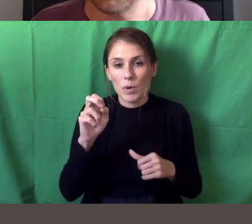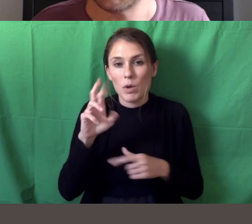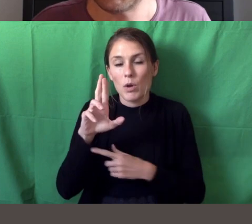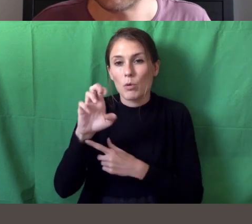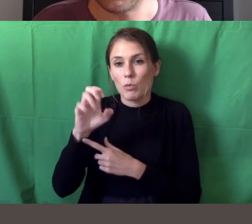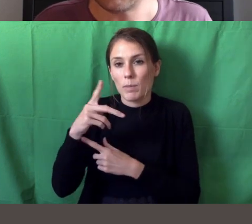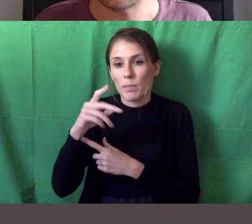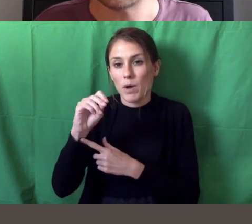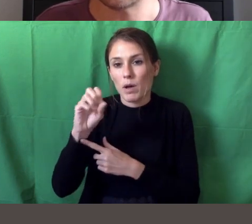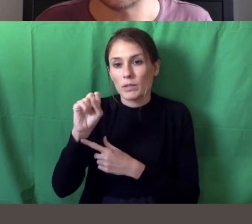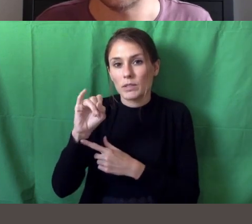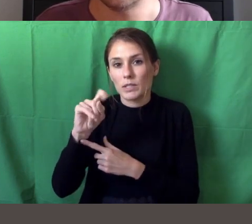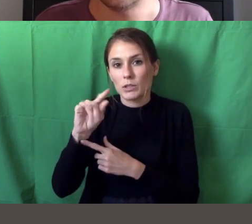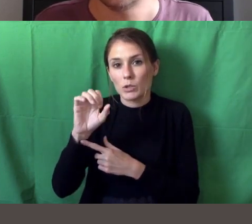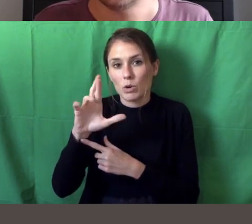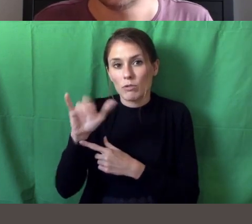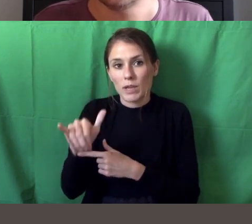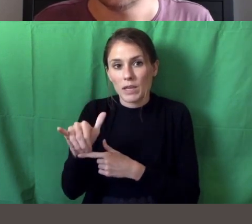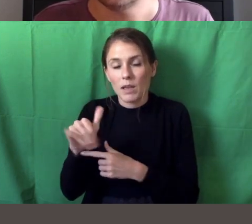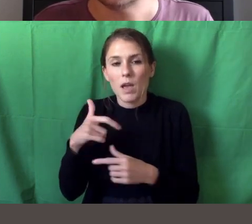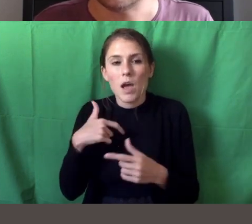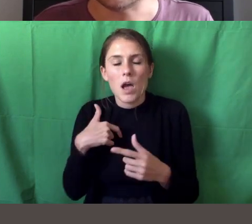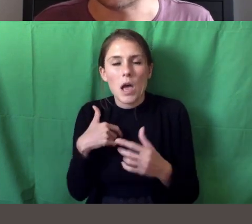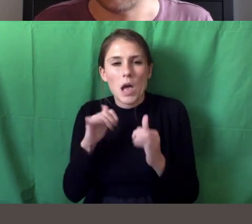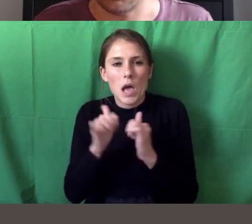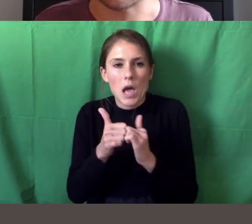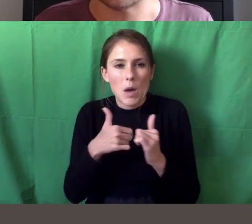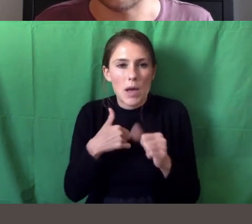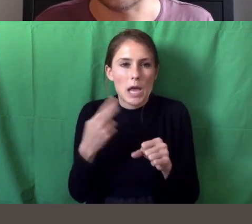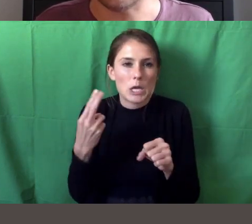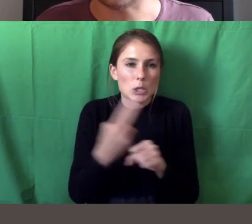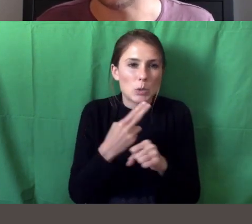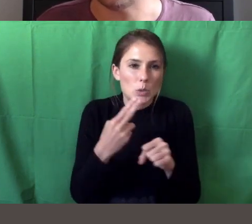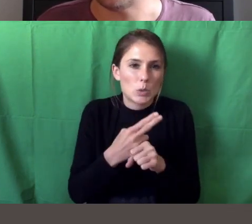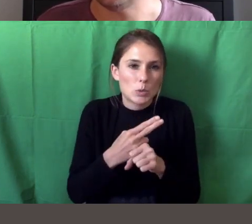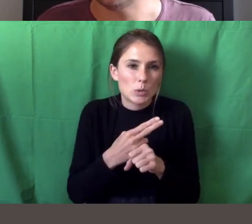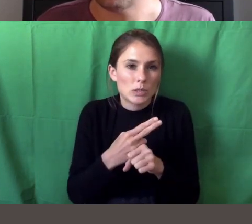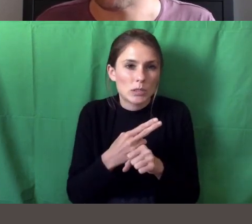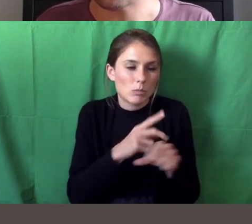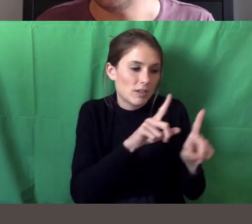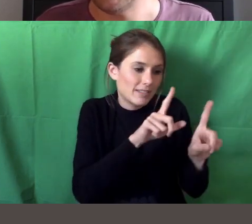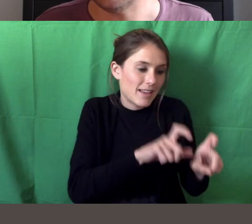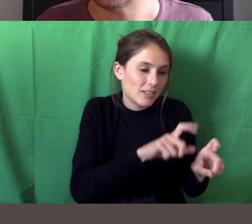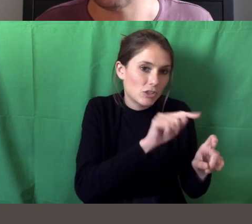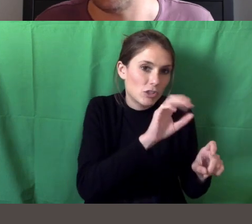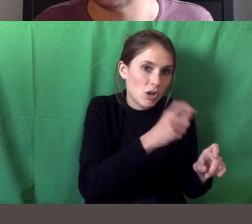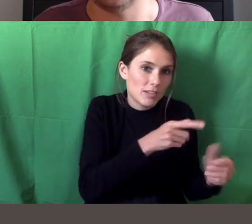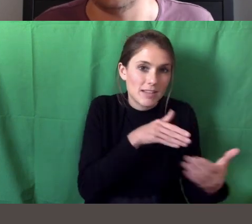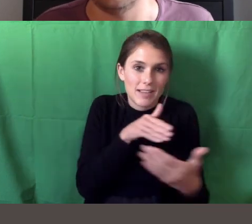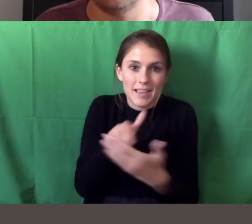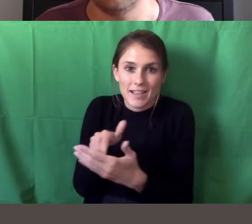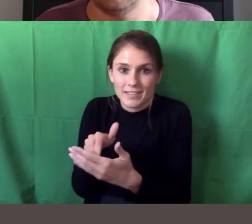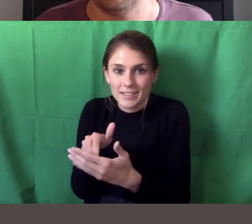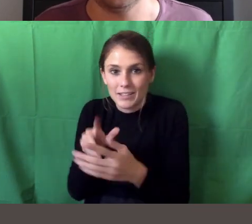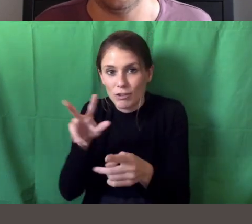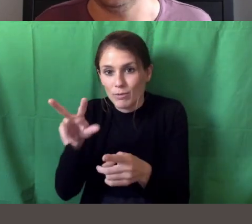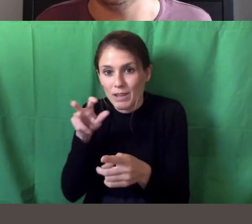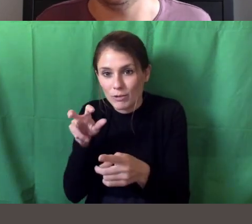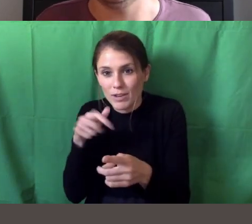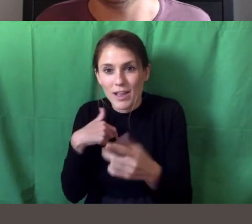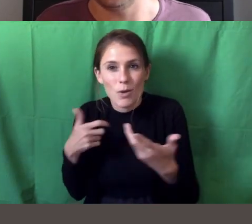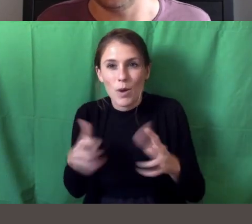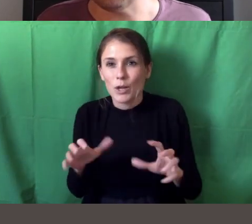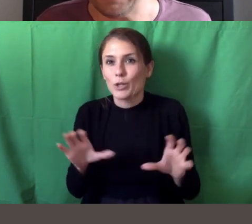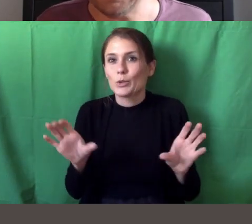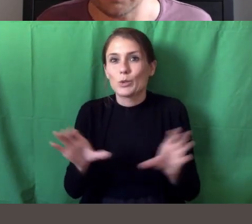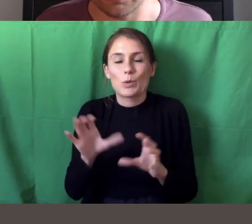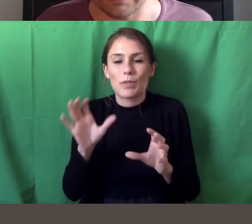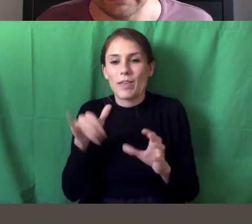and they all use tox. I thought about how could I test tox against these 300 repositories,